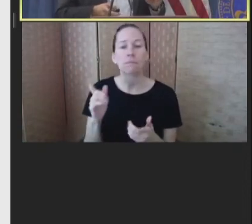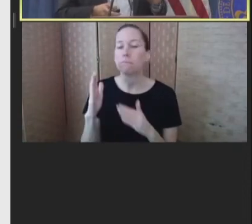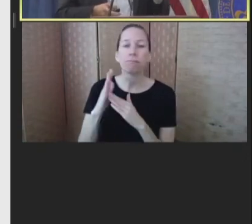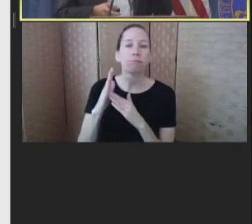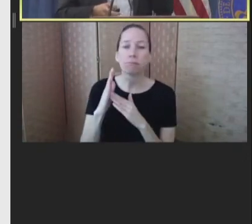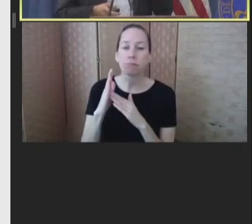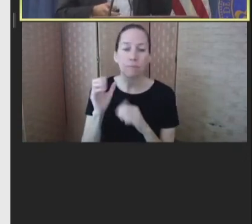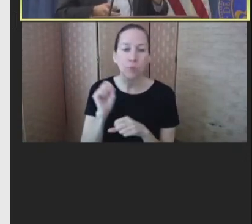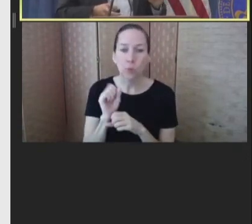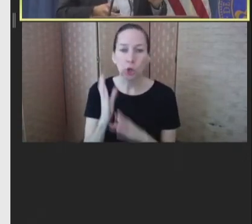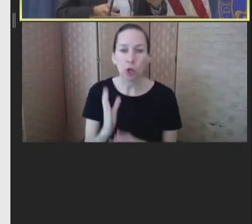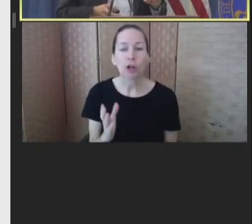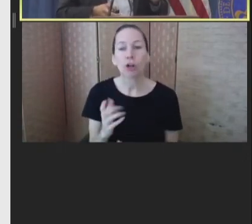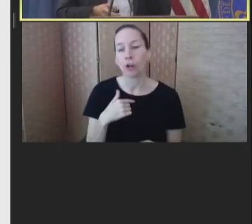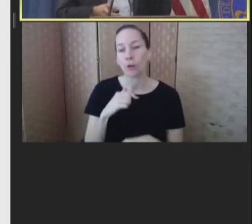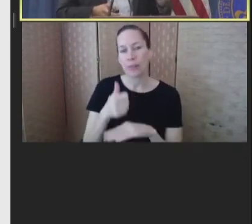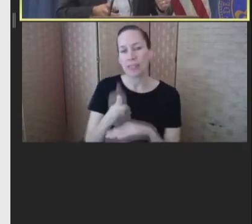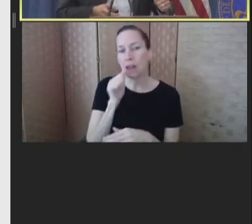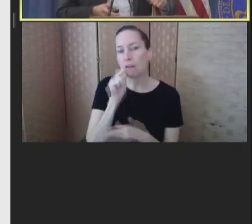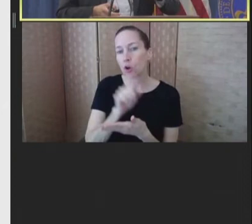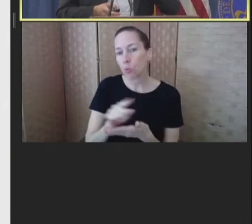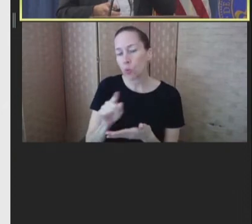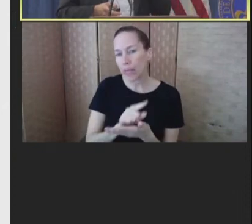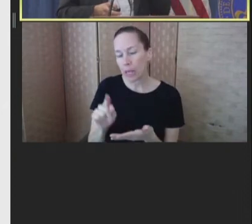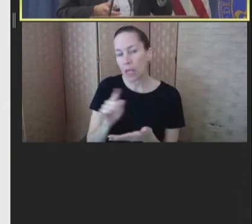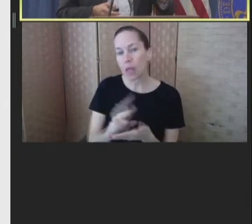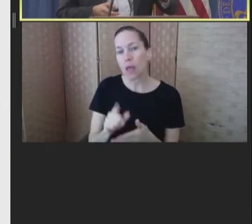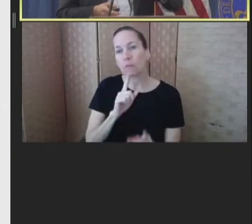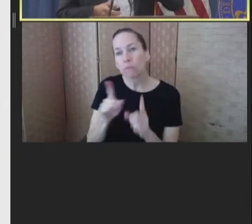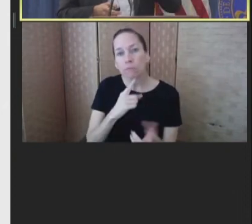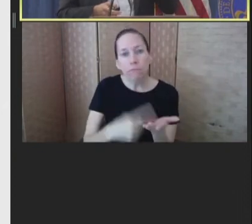communications with key sectors, with the schools, with law enforcement, with